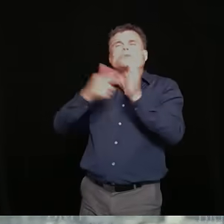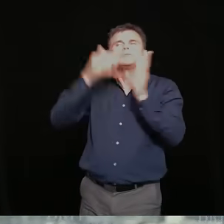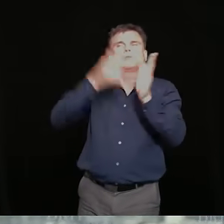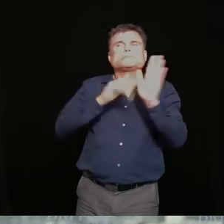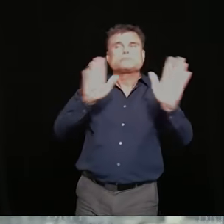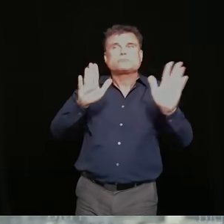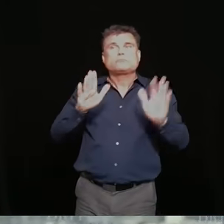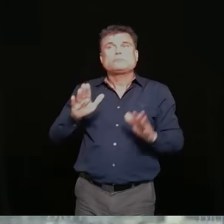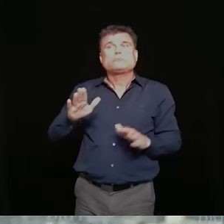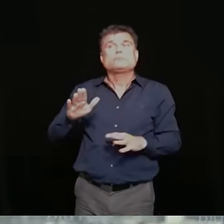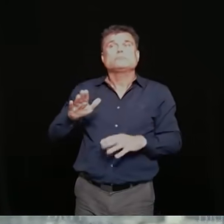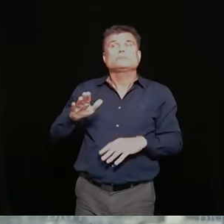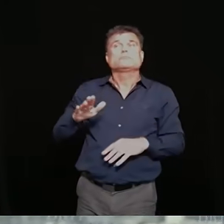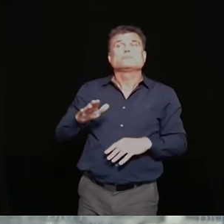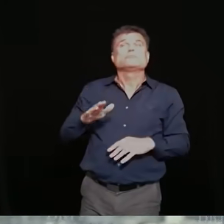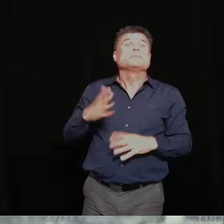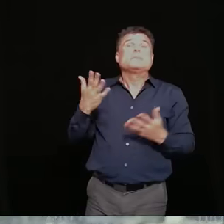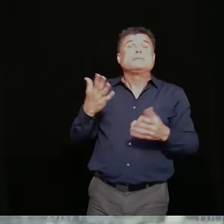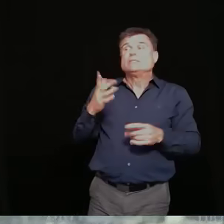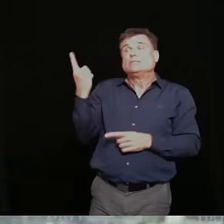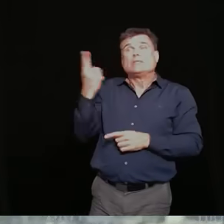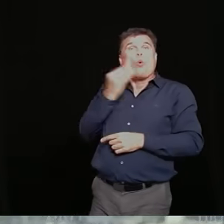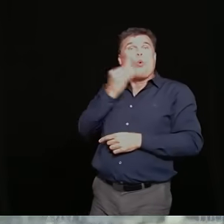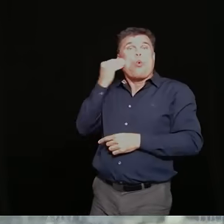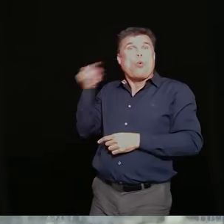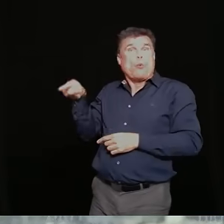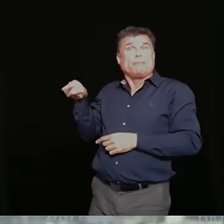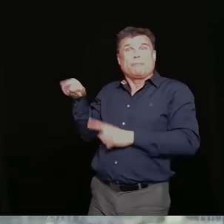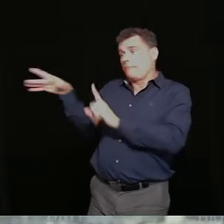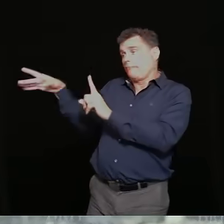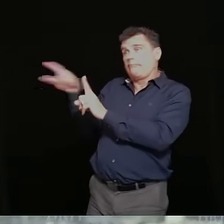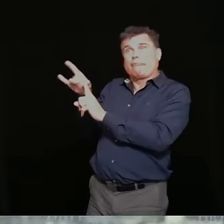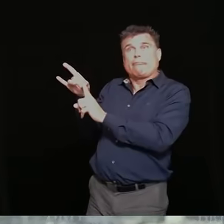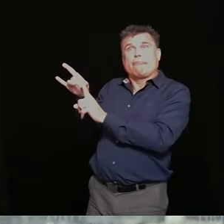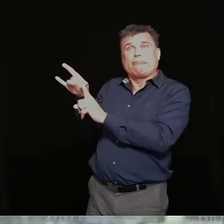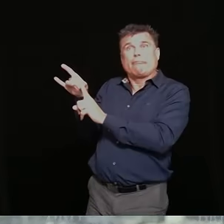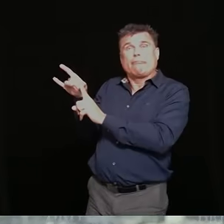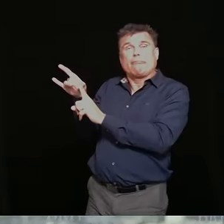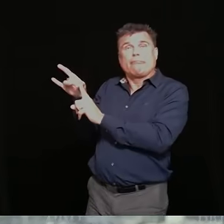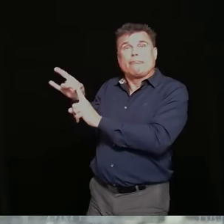There are rumors that both the federal and provincial level